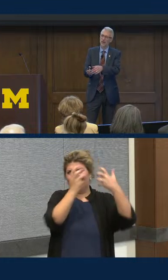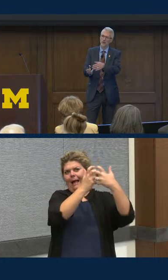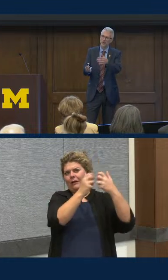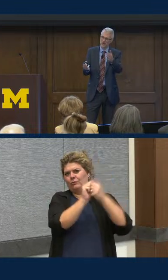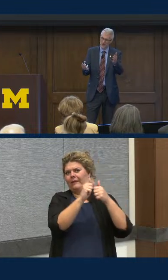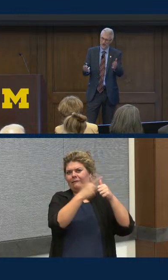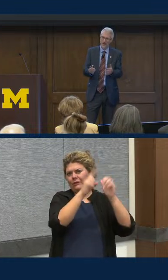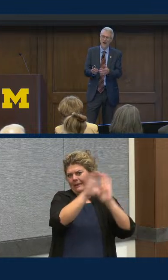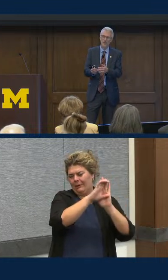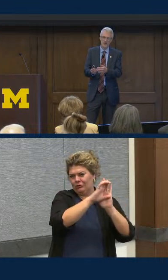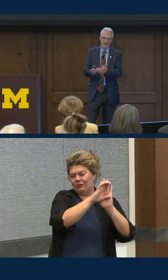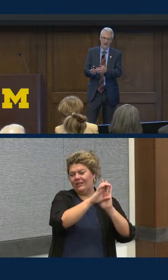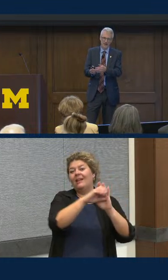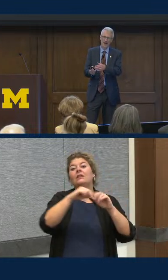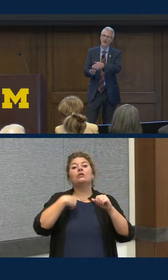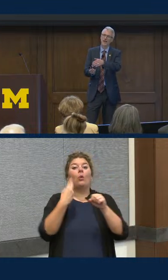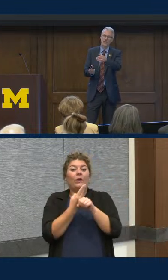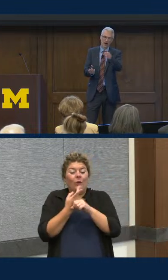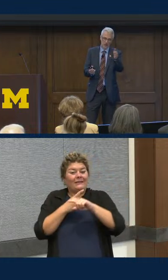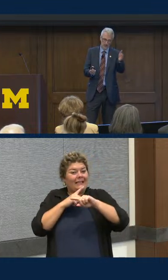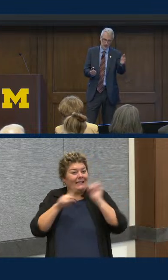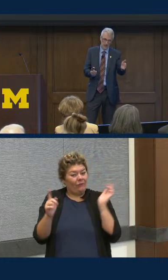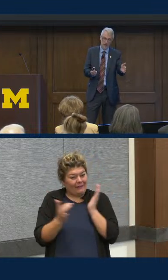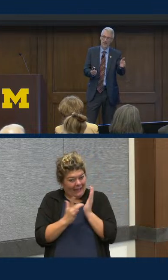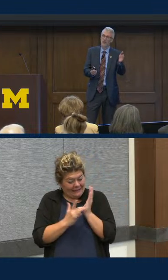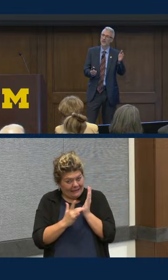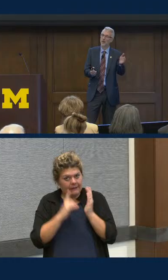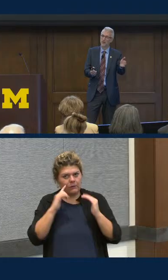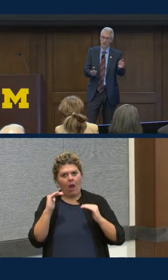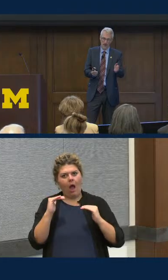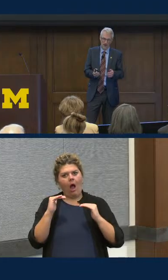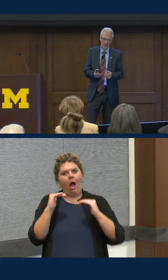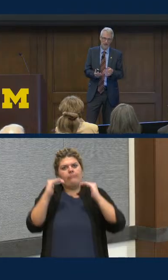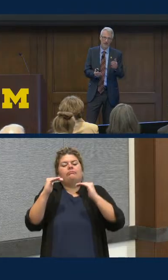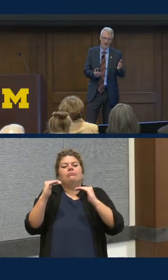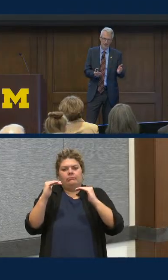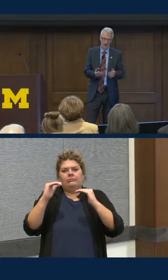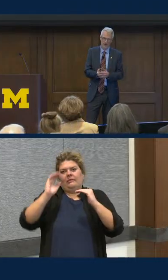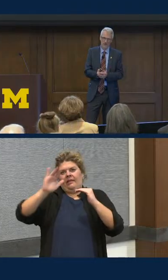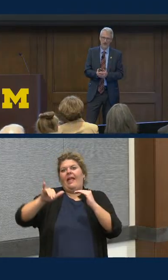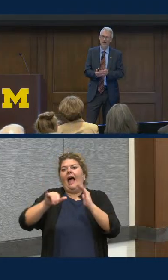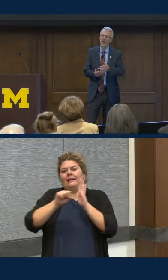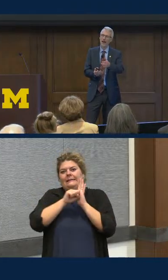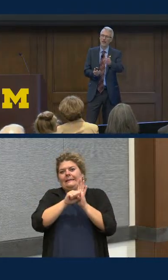then we use ooptimization